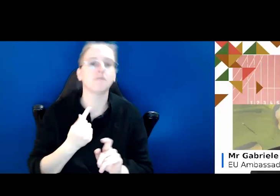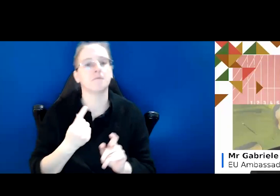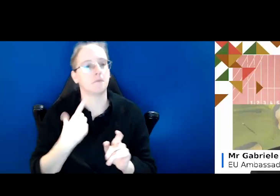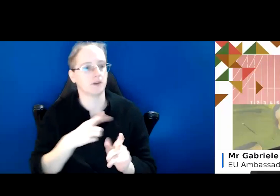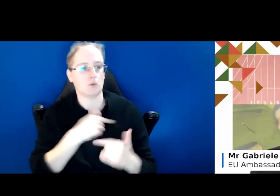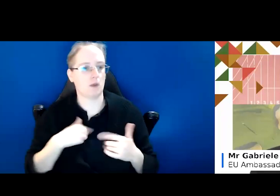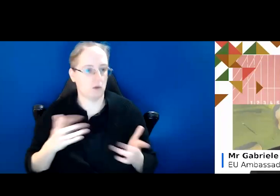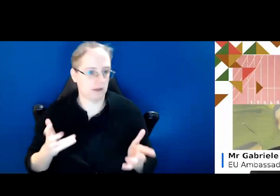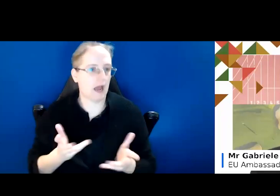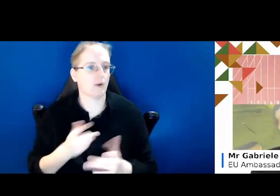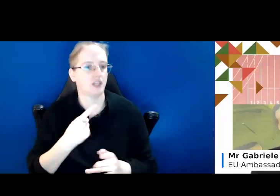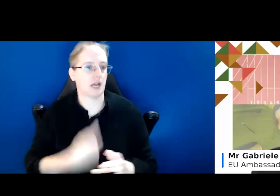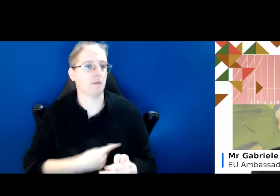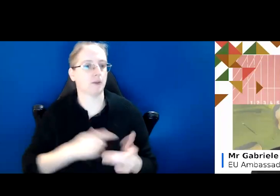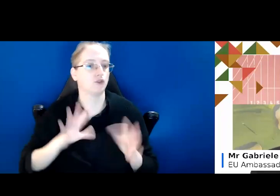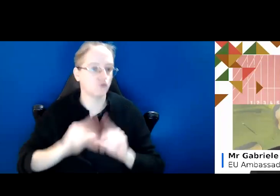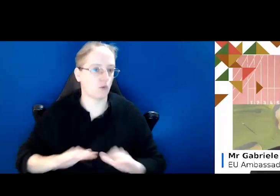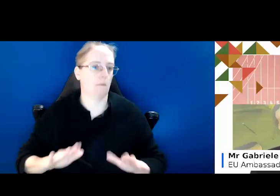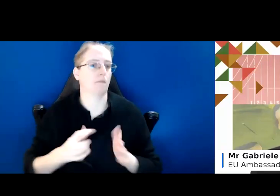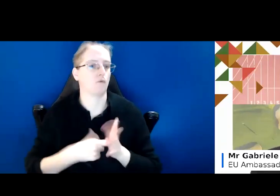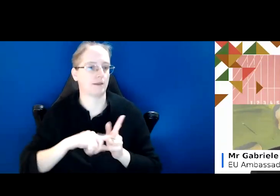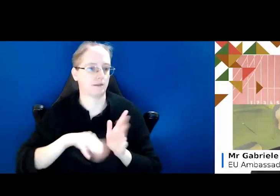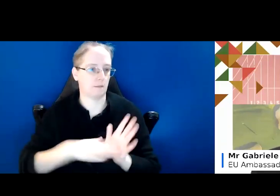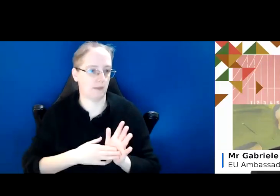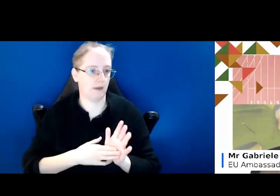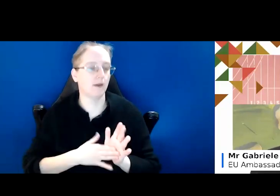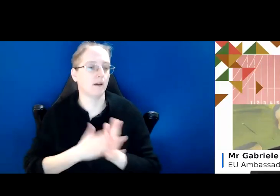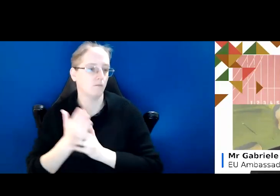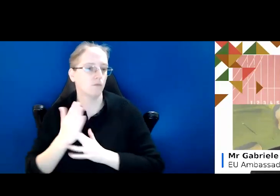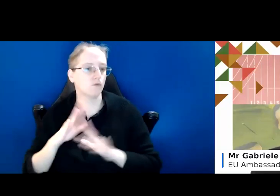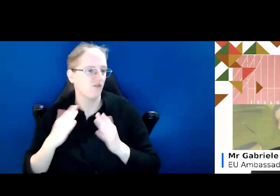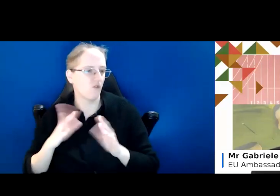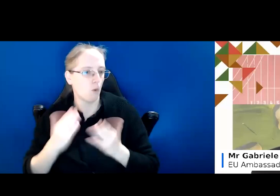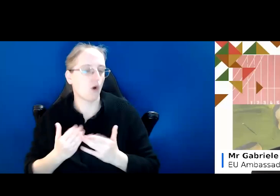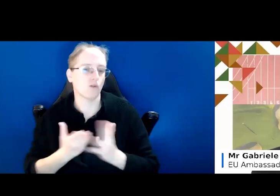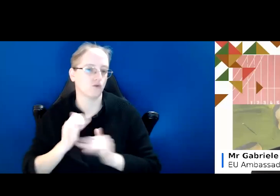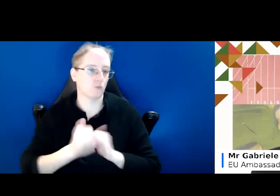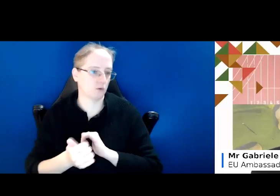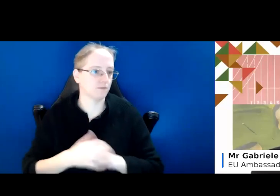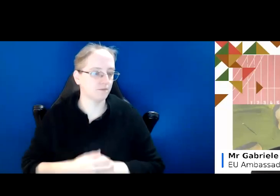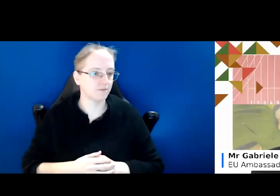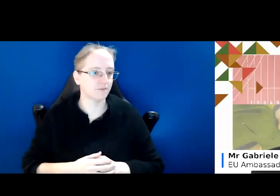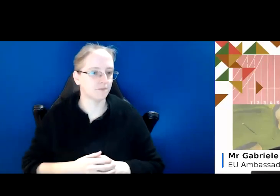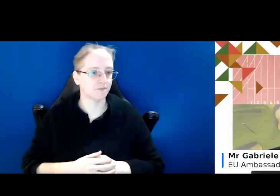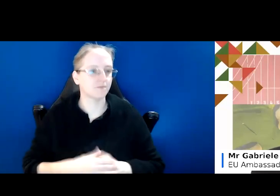in the EU, worldwide, also through sport. And I thank you very much for having me today